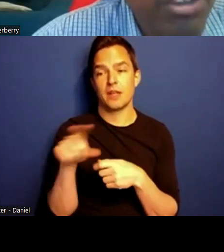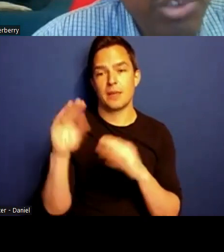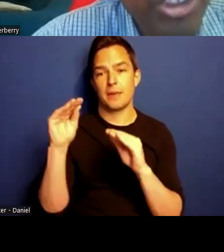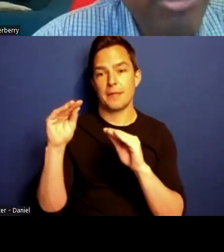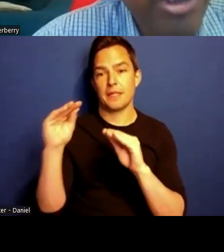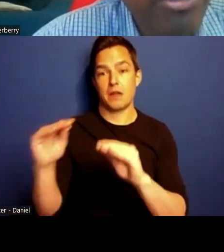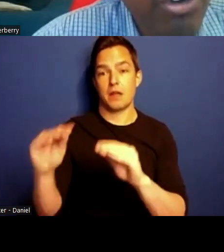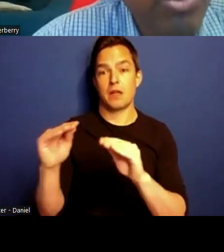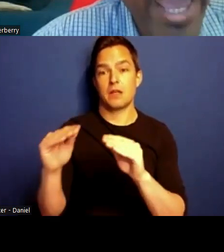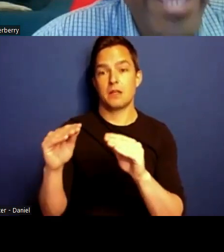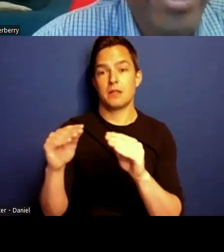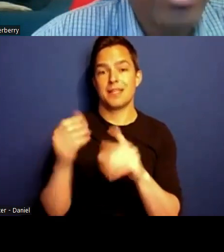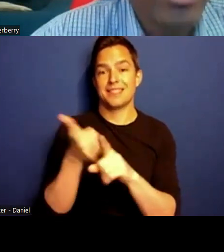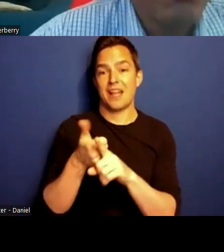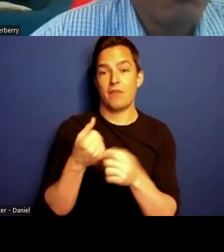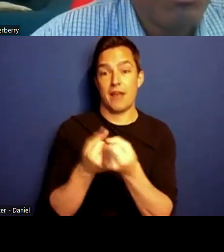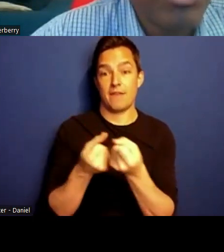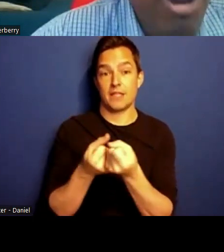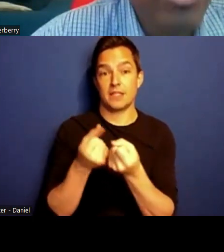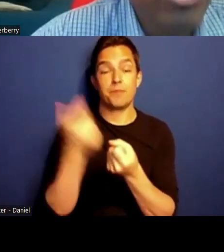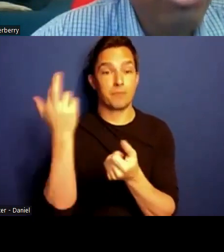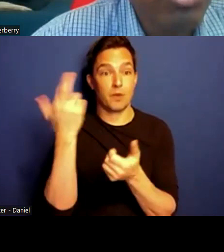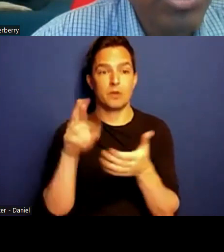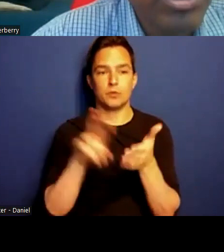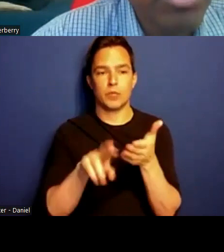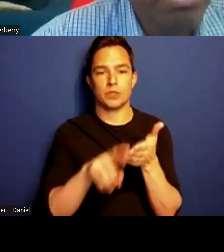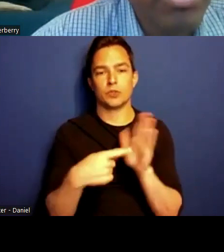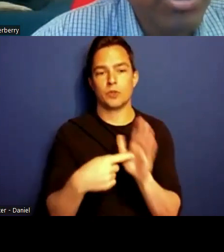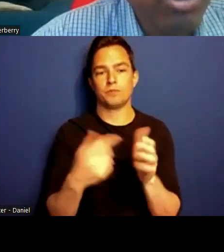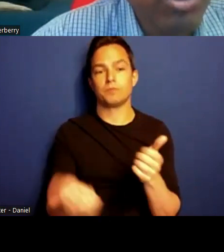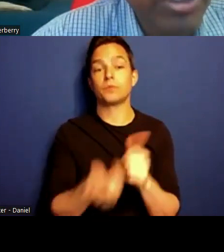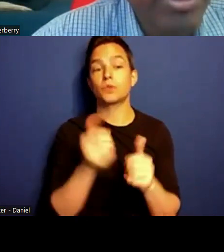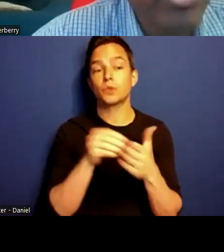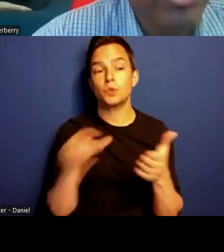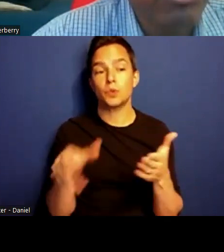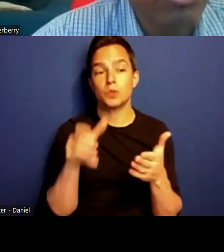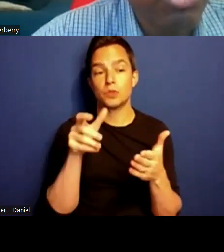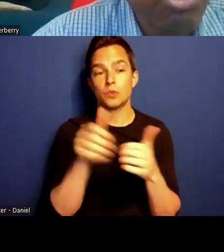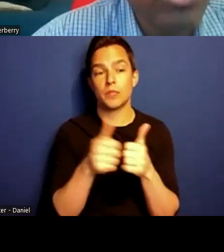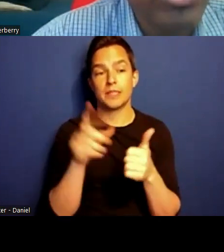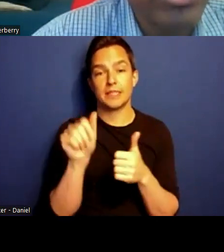because research has shown that the majority of students with disabilities who struggle in